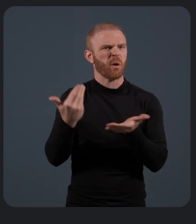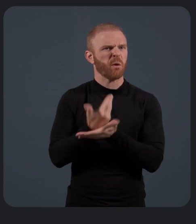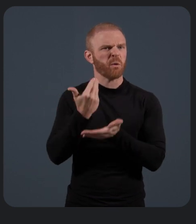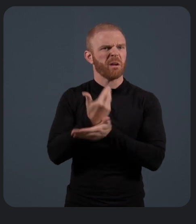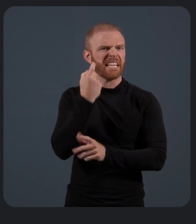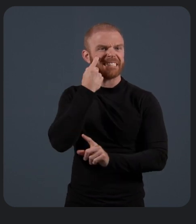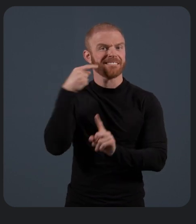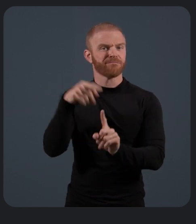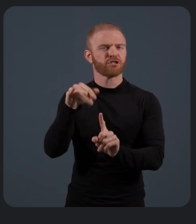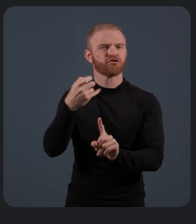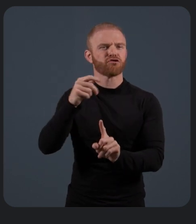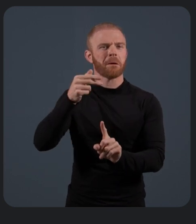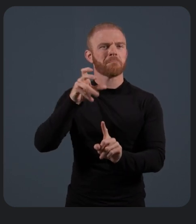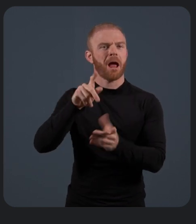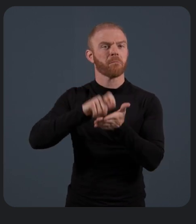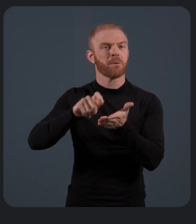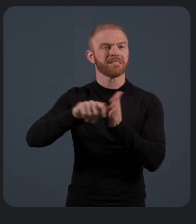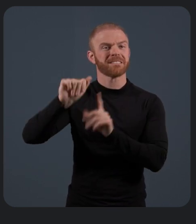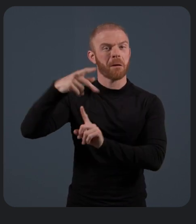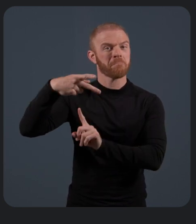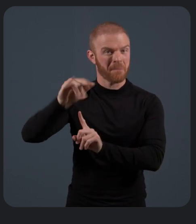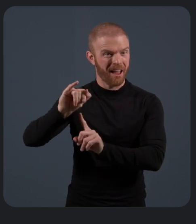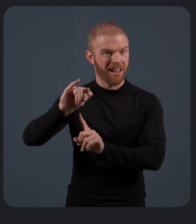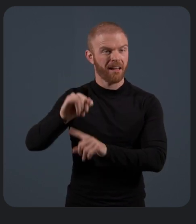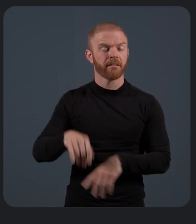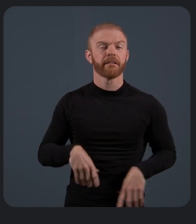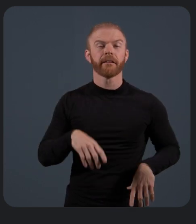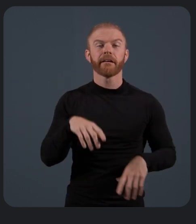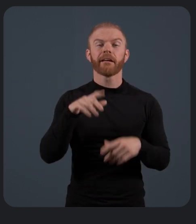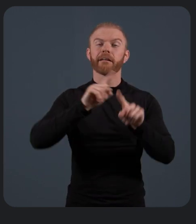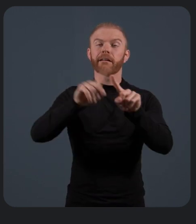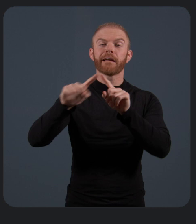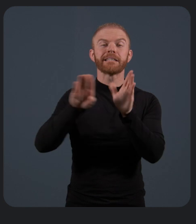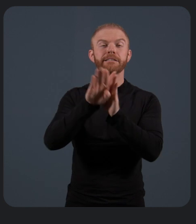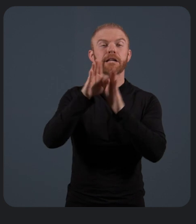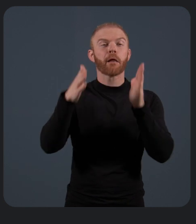in Jetpack Compose APIs. Every developer I talked to says they never